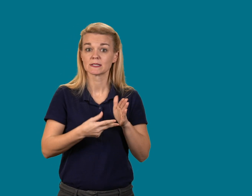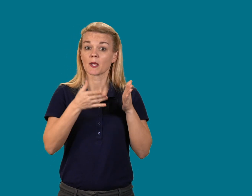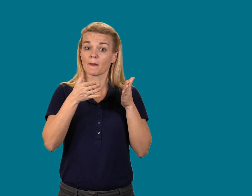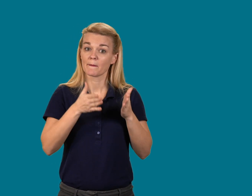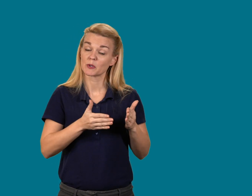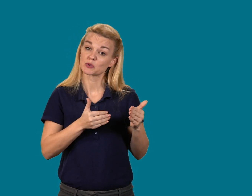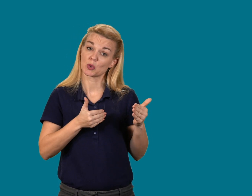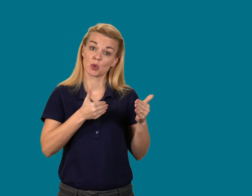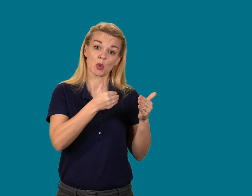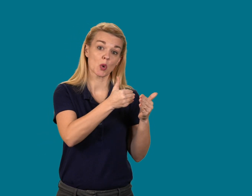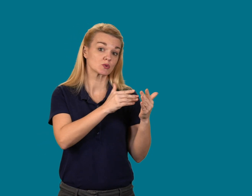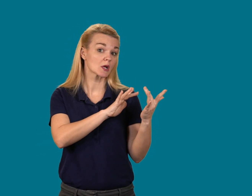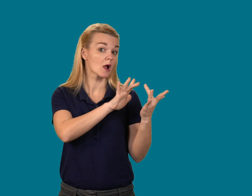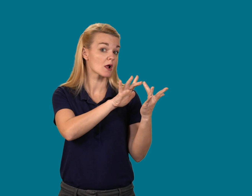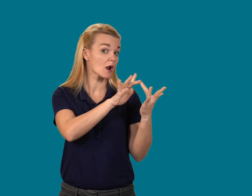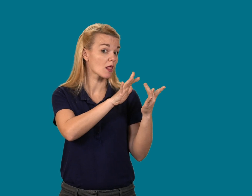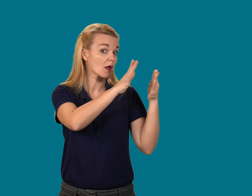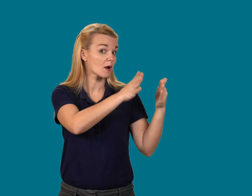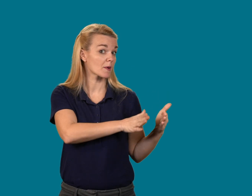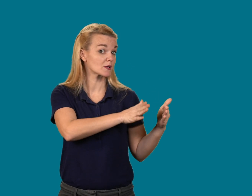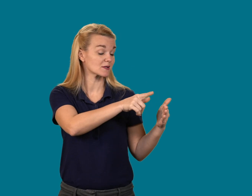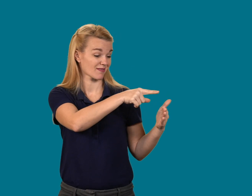Quarantine means staying away from others